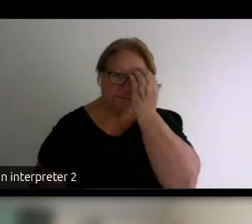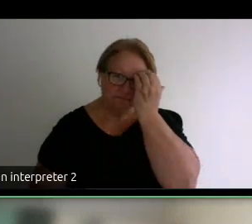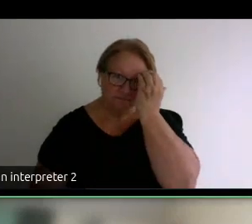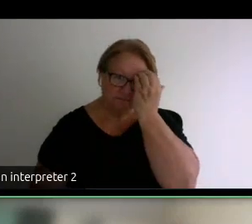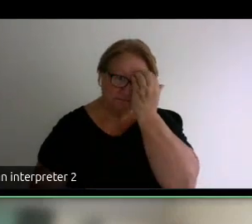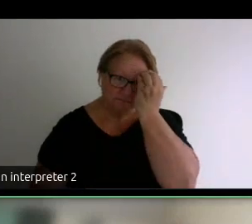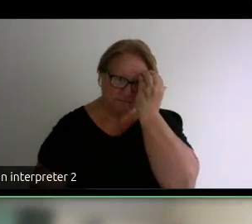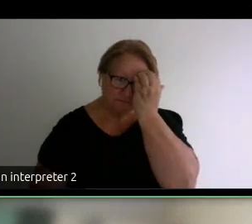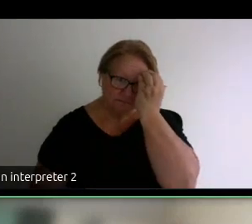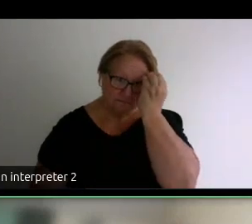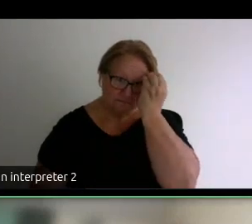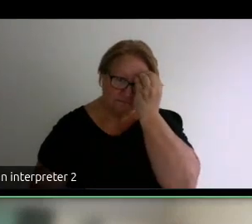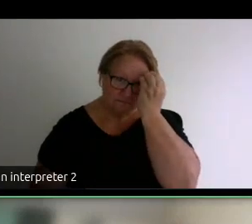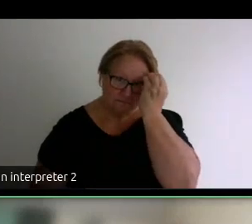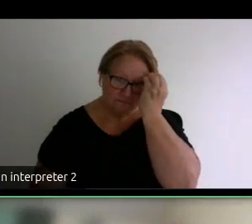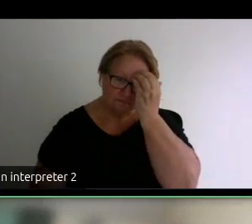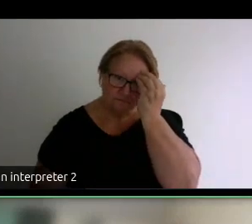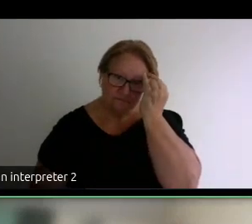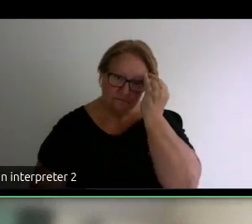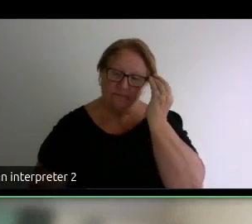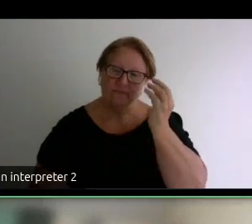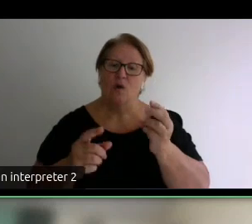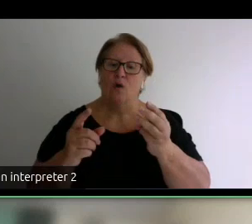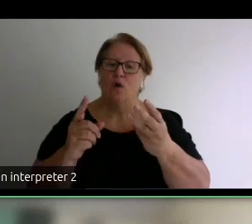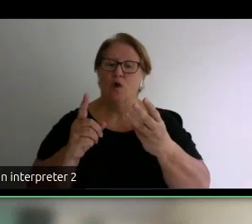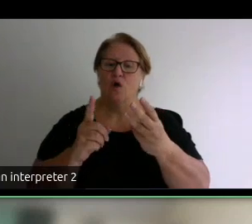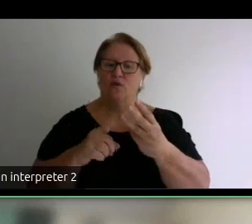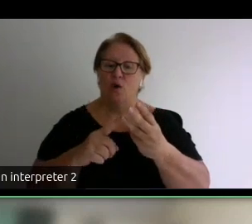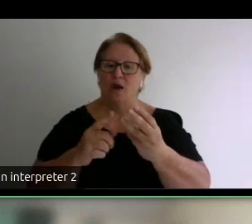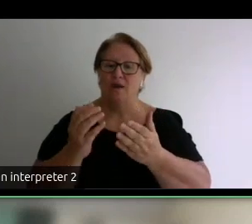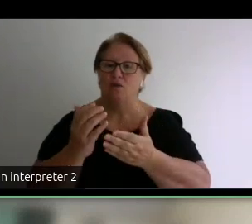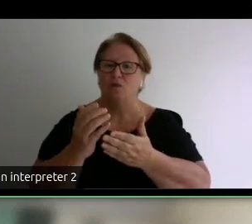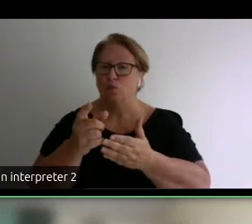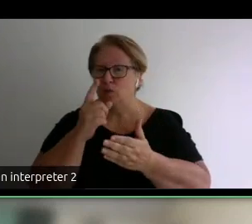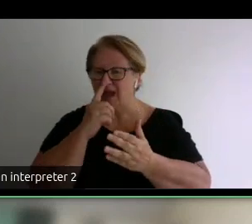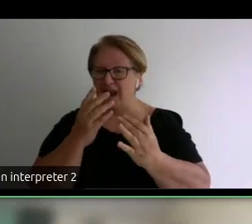So the third resource we have that's specific to dispute resolution services are our YouTube